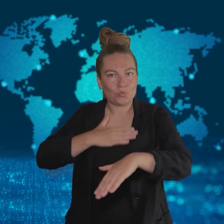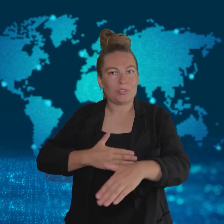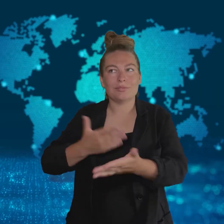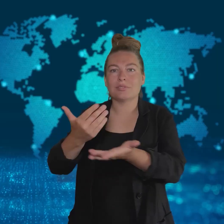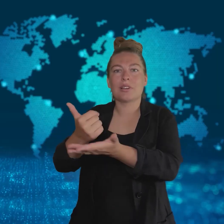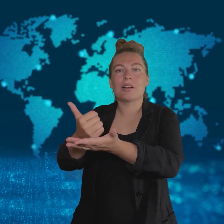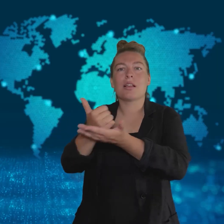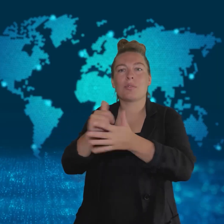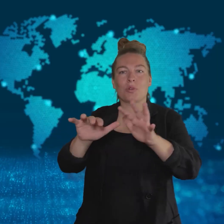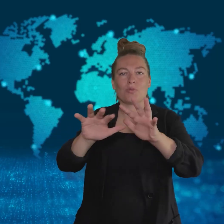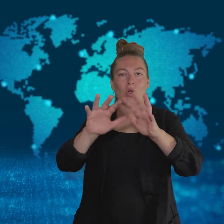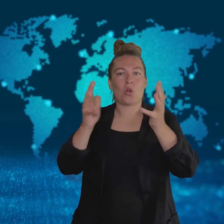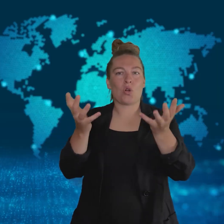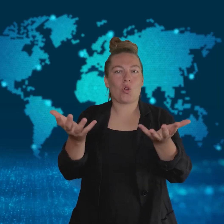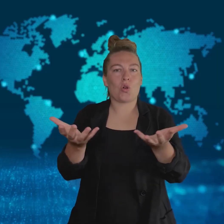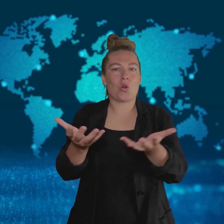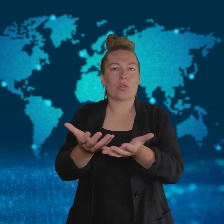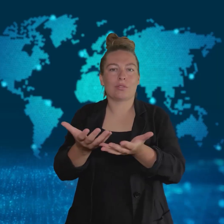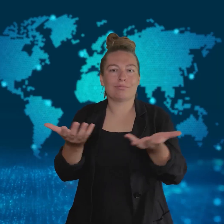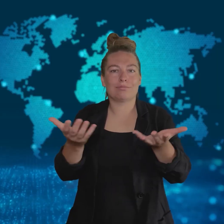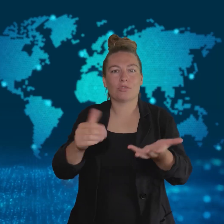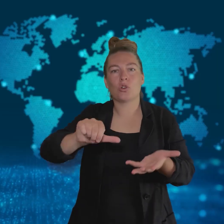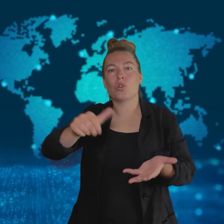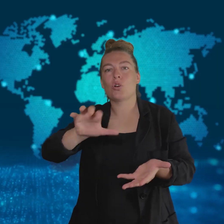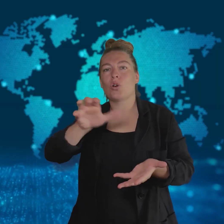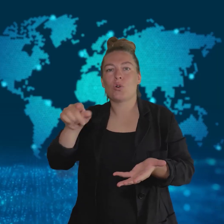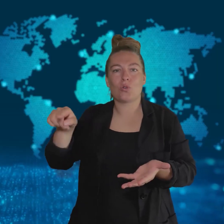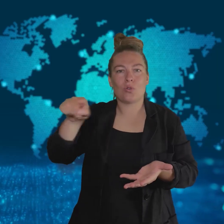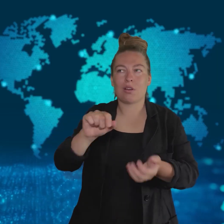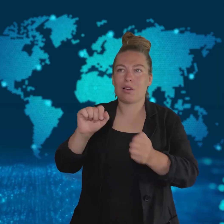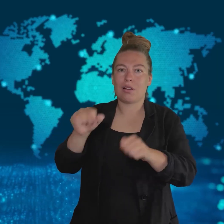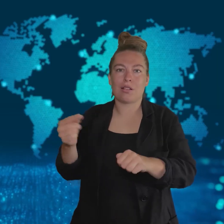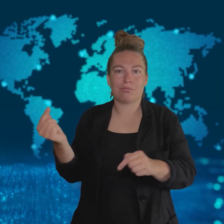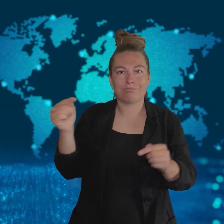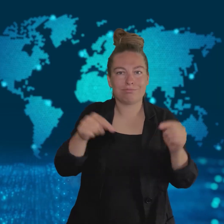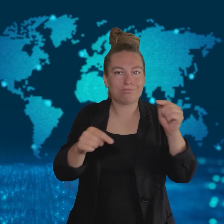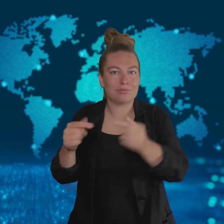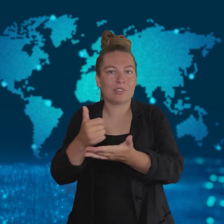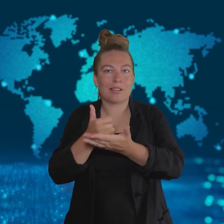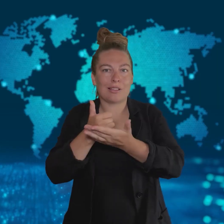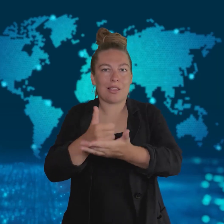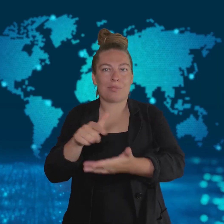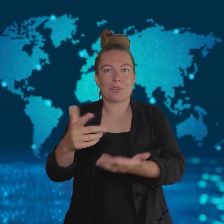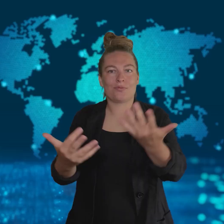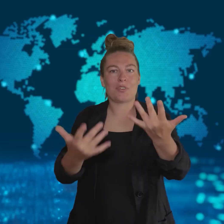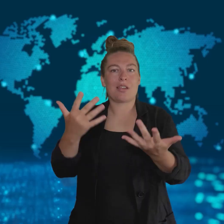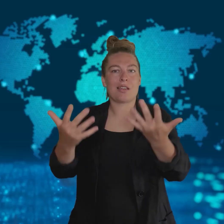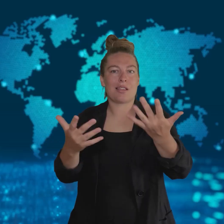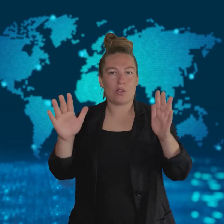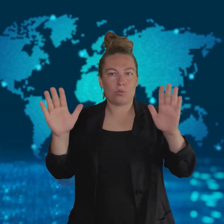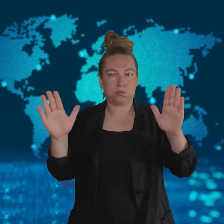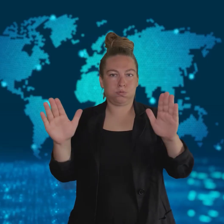This weather will continue.